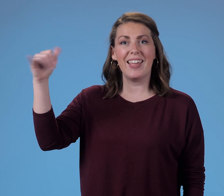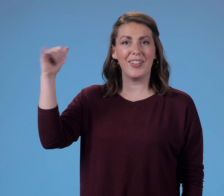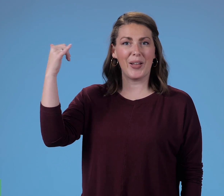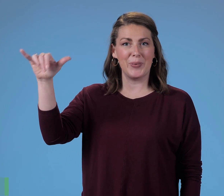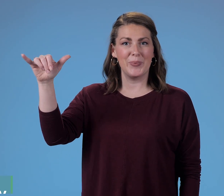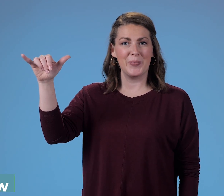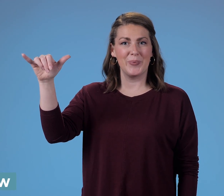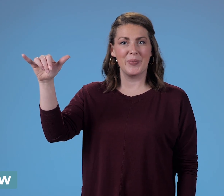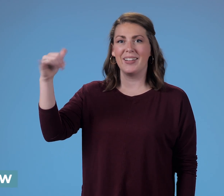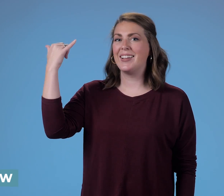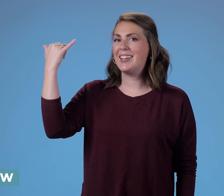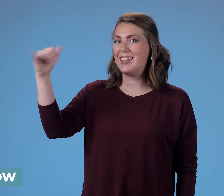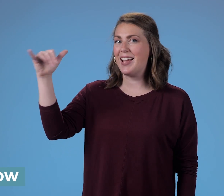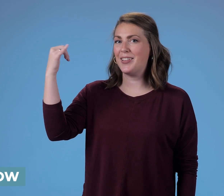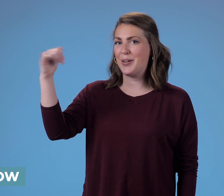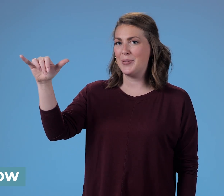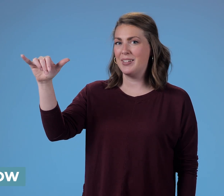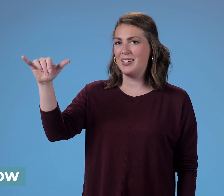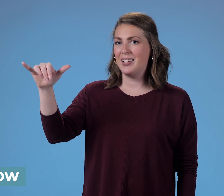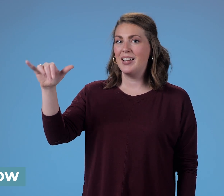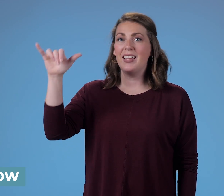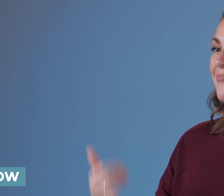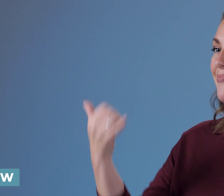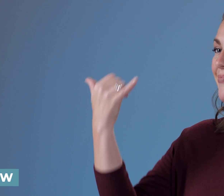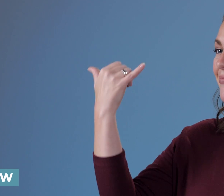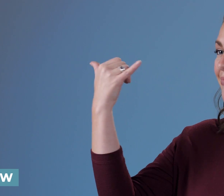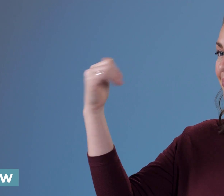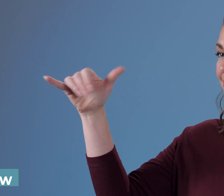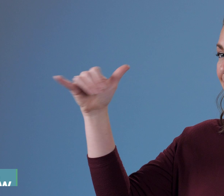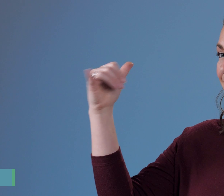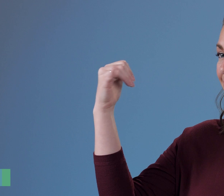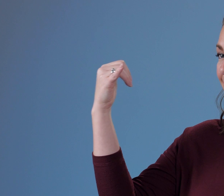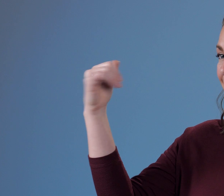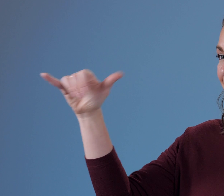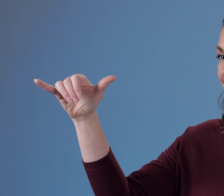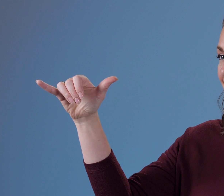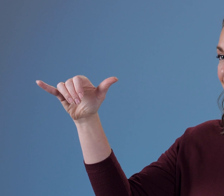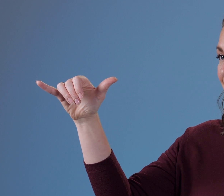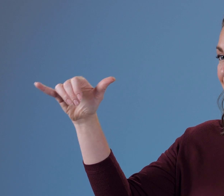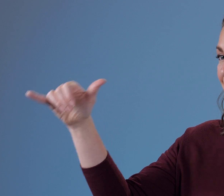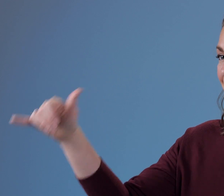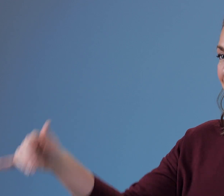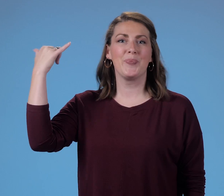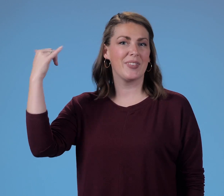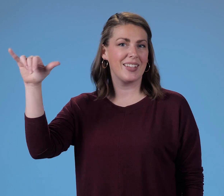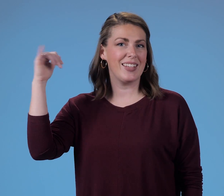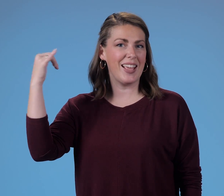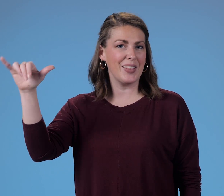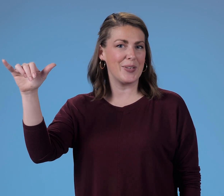Yellow Yellow It's the y hand flicking back and forth. Yellow